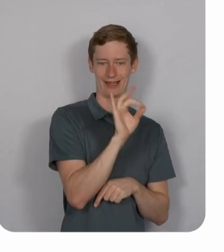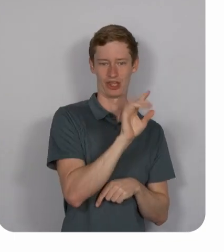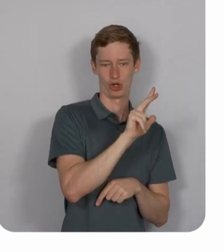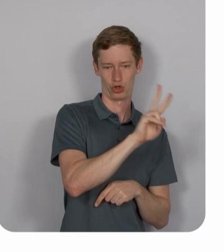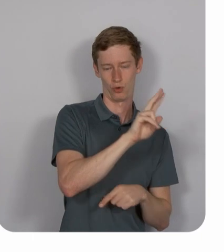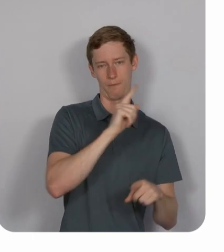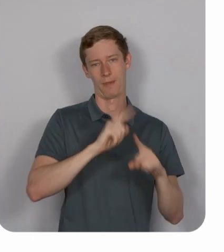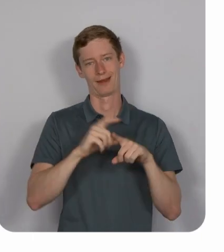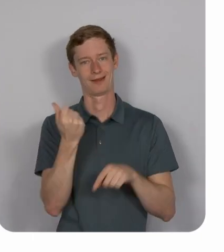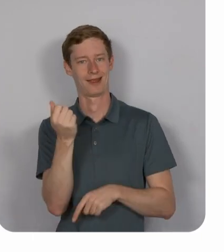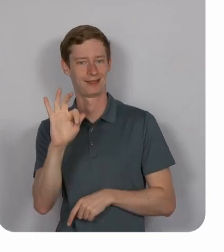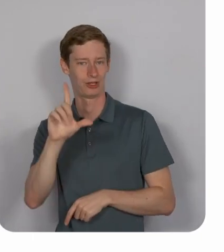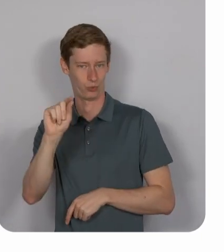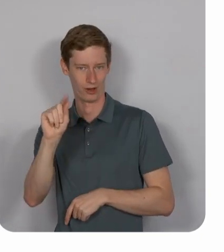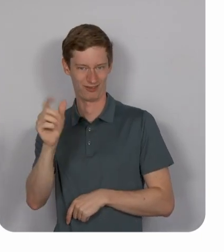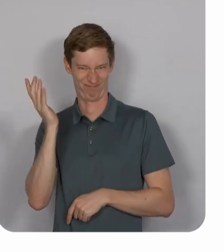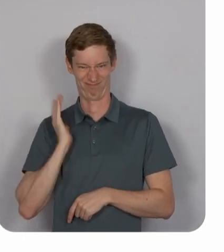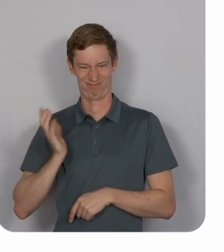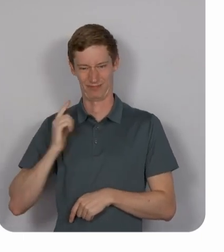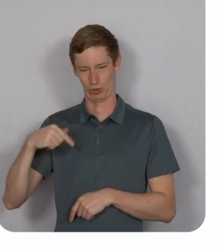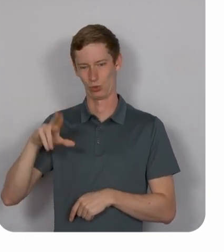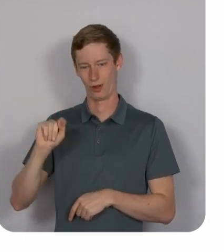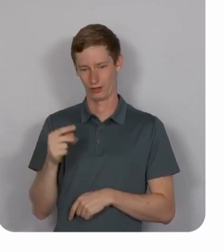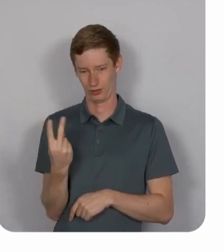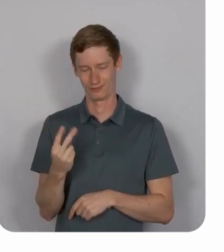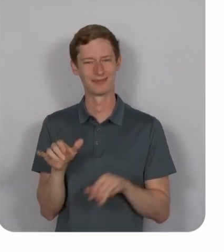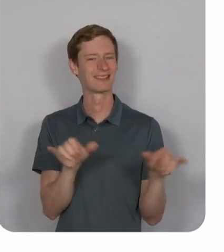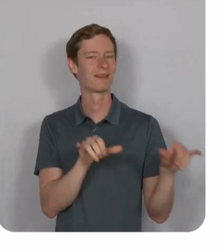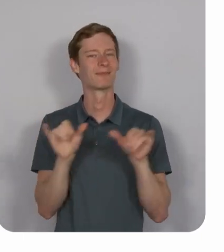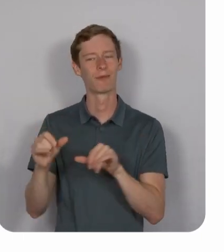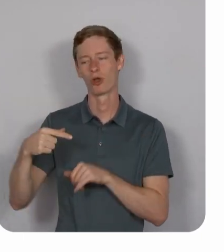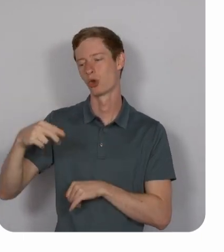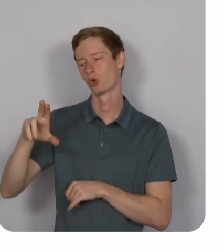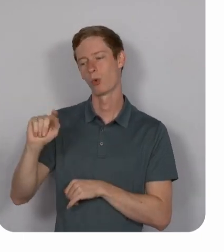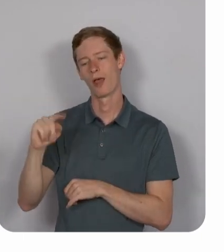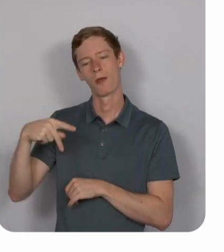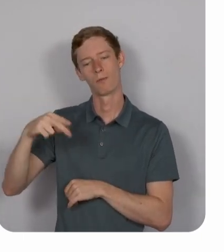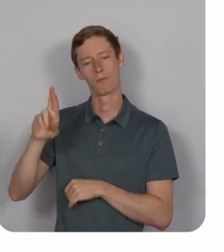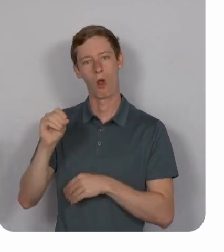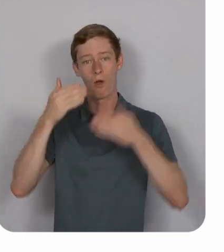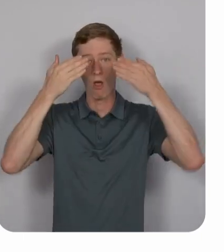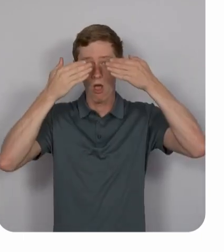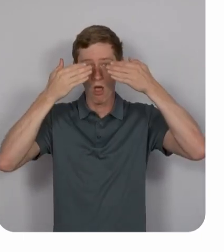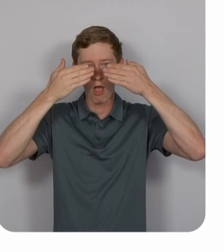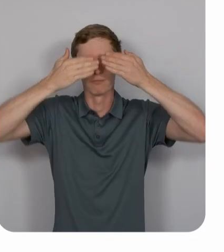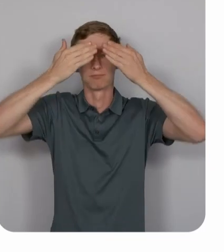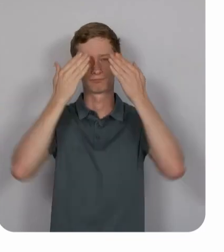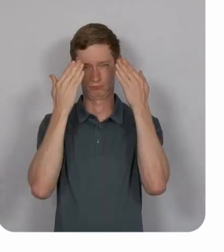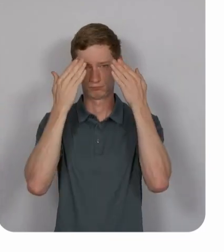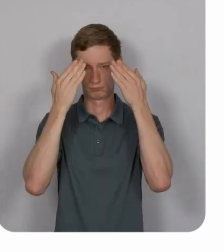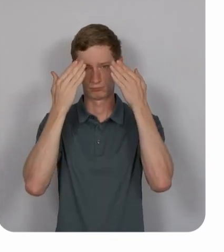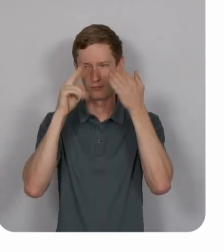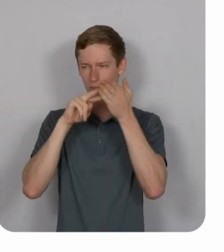Just like the Quest Pro, these displays are rotated at an angle, making it significantly harder to pick out individual pixels,